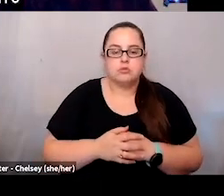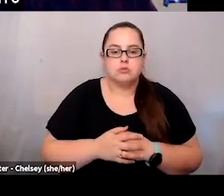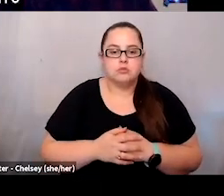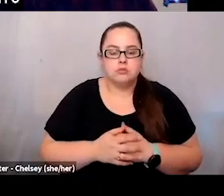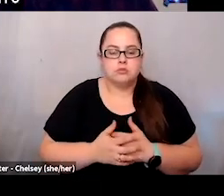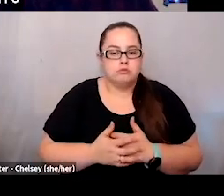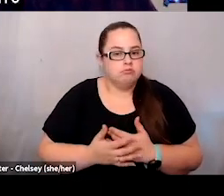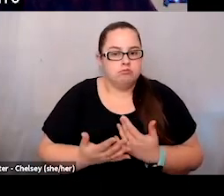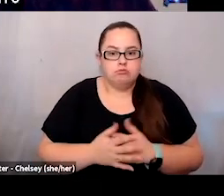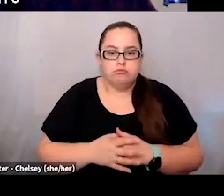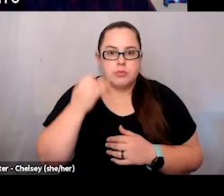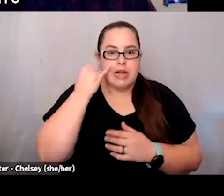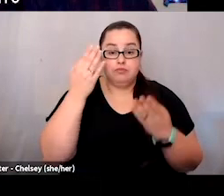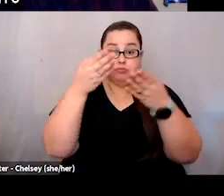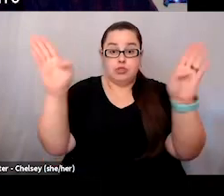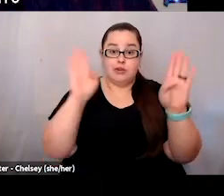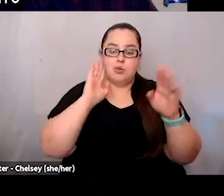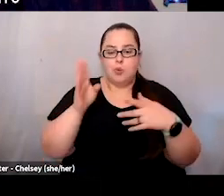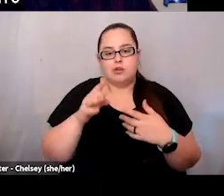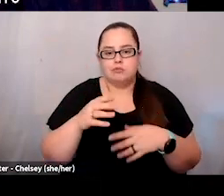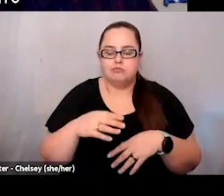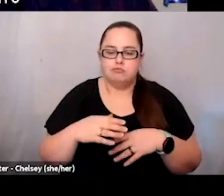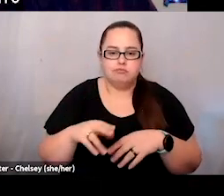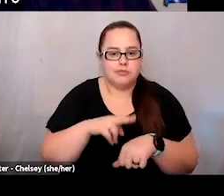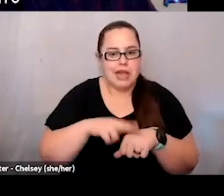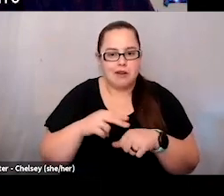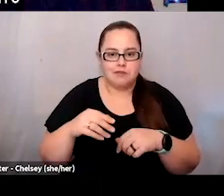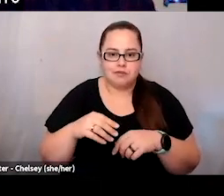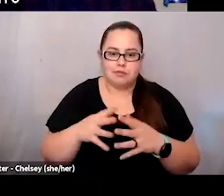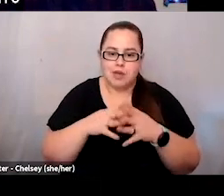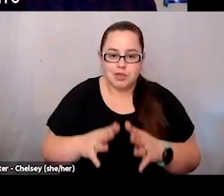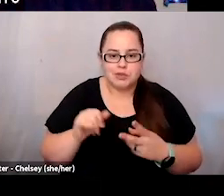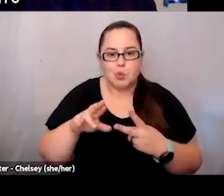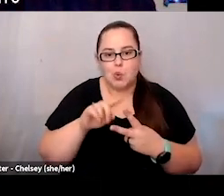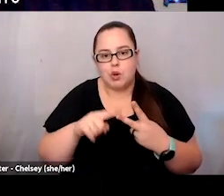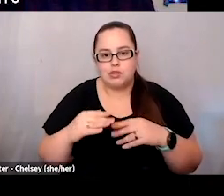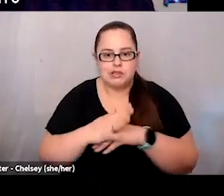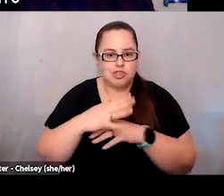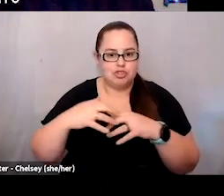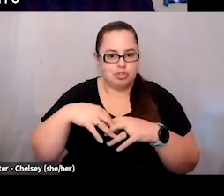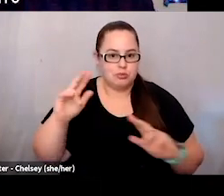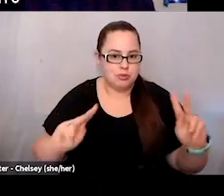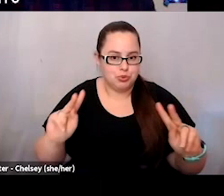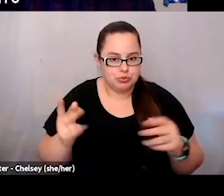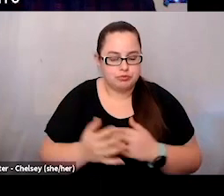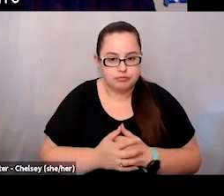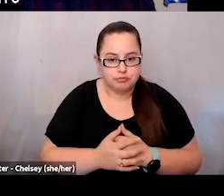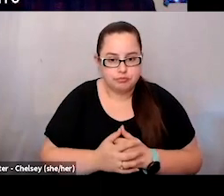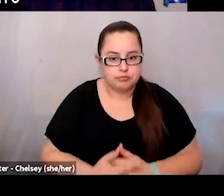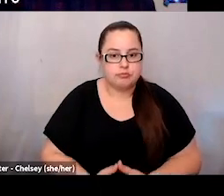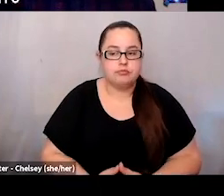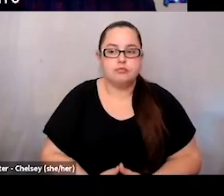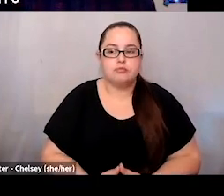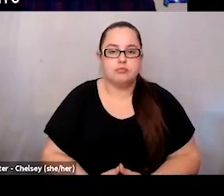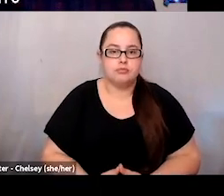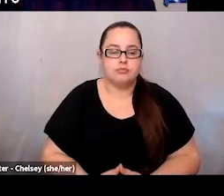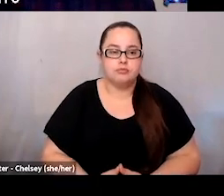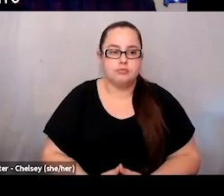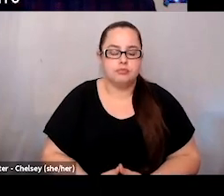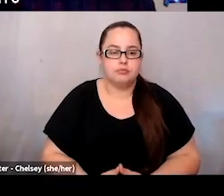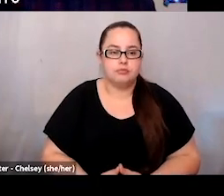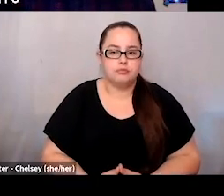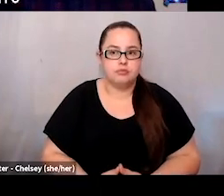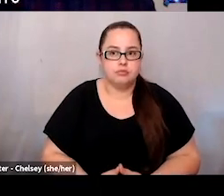Native Americans in general, say Native Americans or Indigenous Peoples. All right,